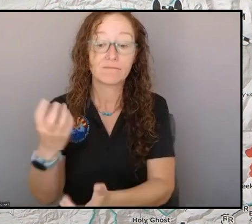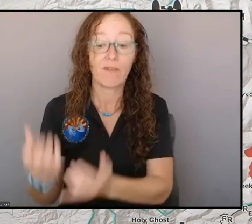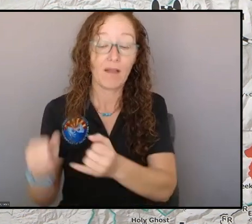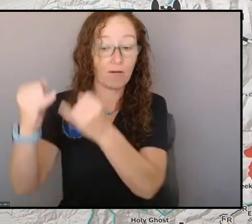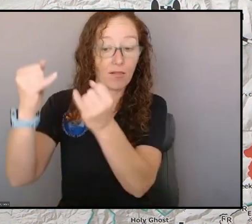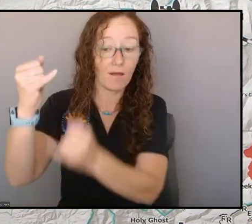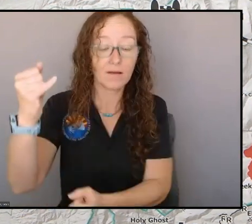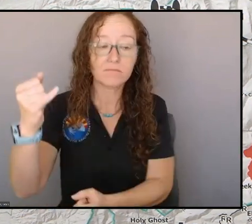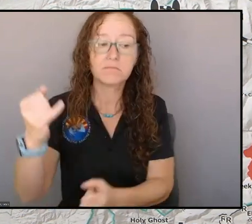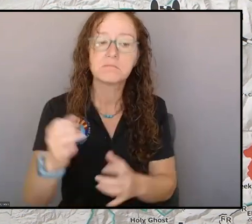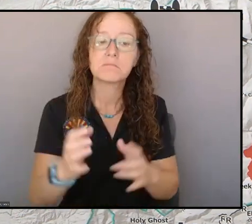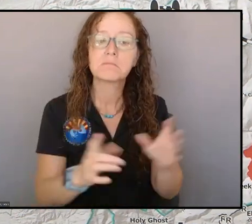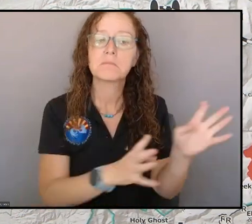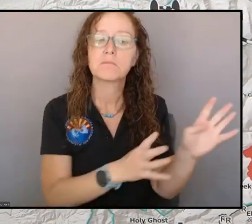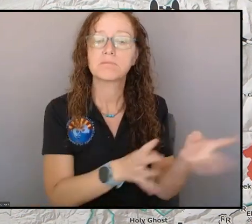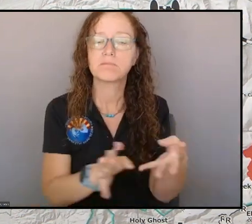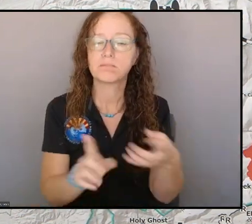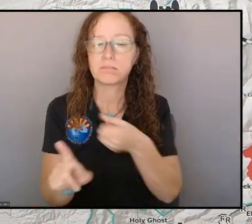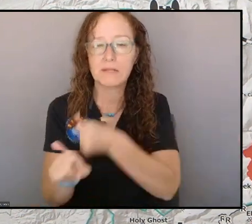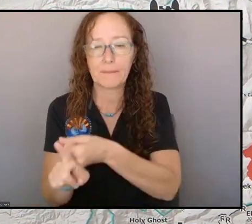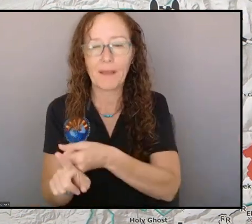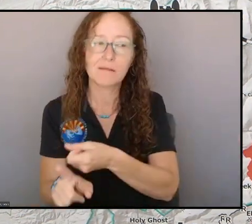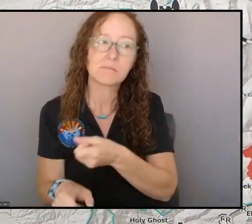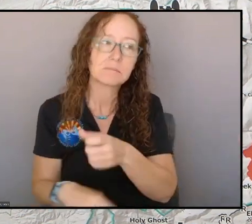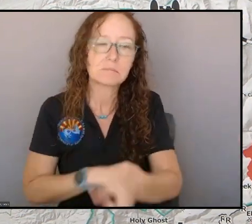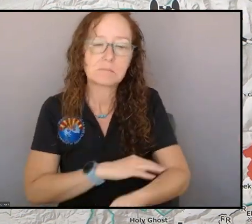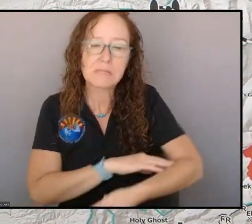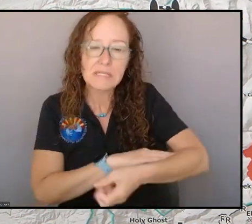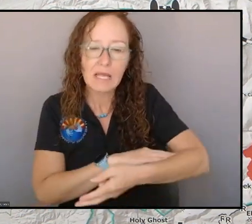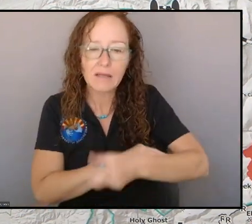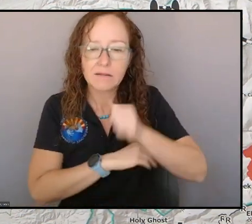and then continuing into the early morning hours. So it is